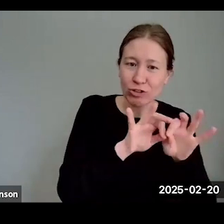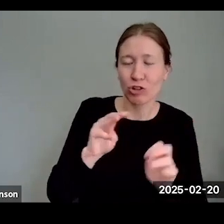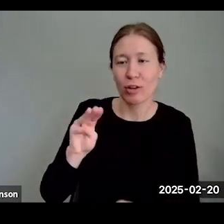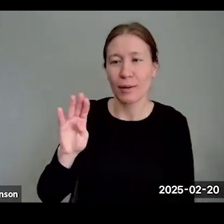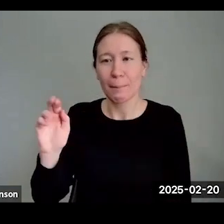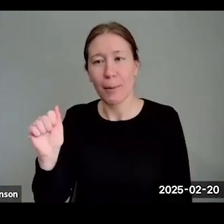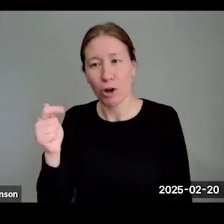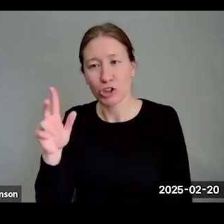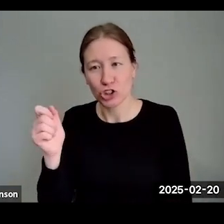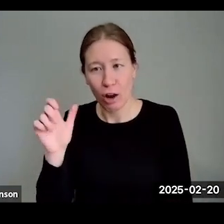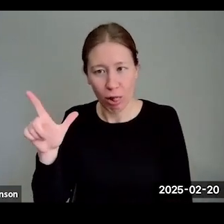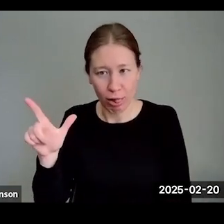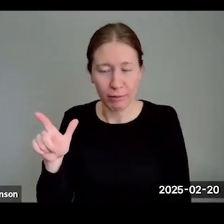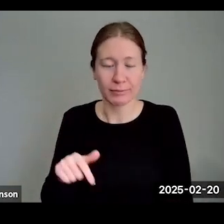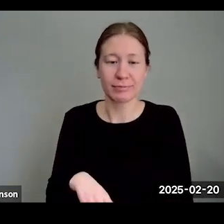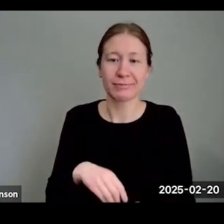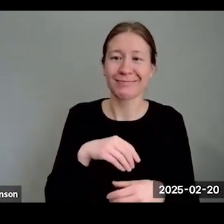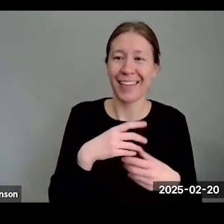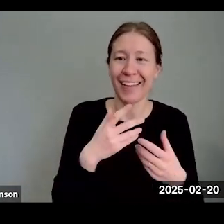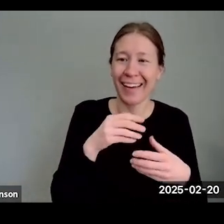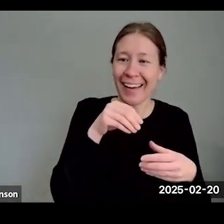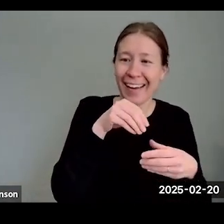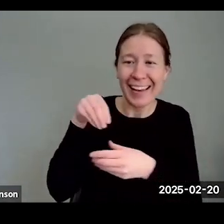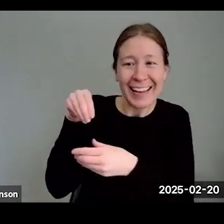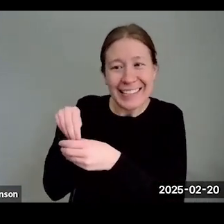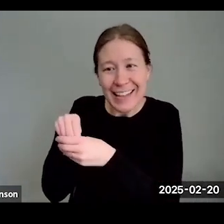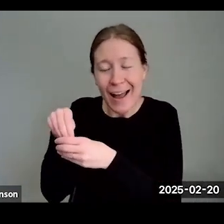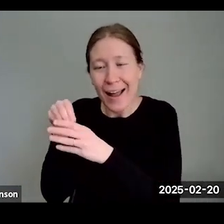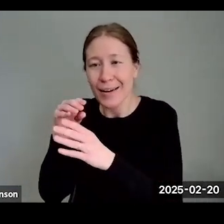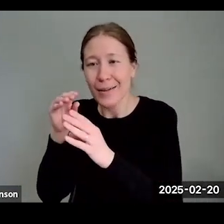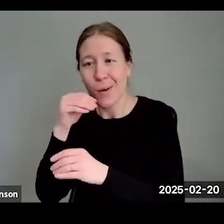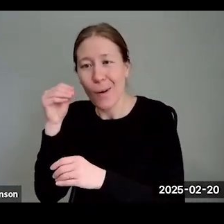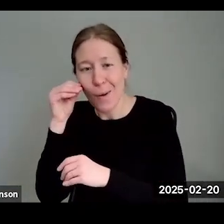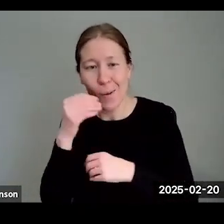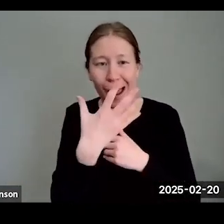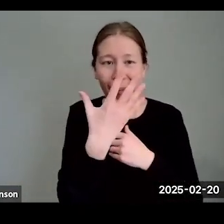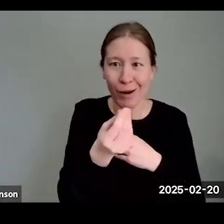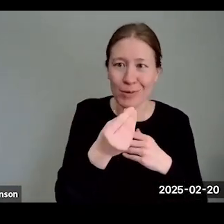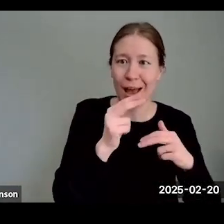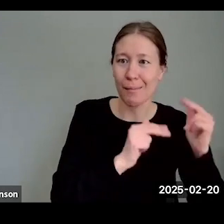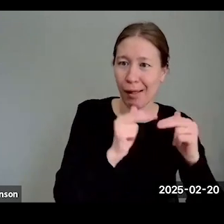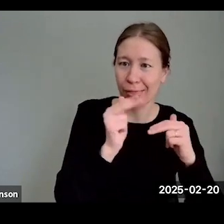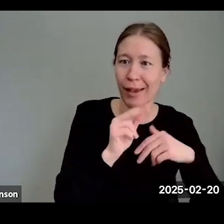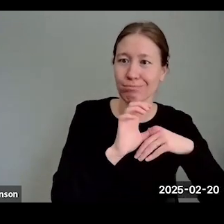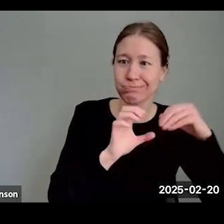And now that we've gone through examples of each of these, we wanna do an interactive case study with each of you,